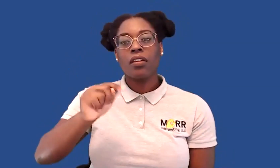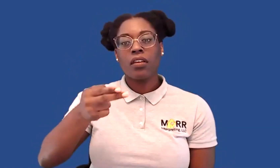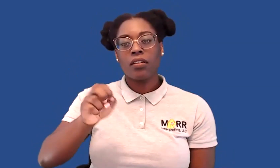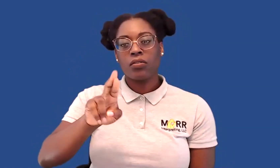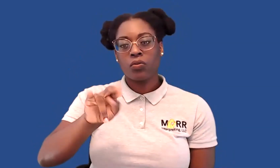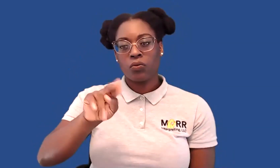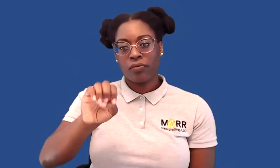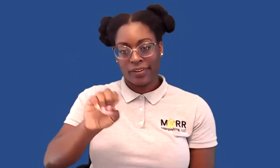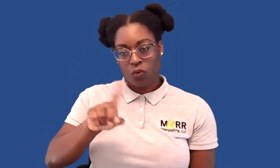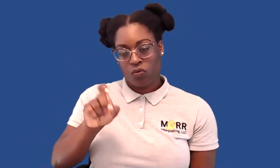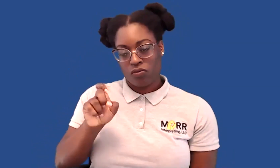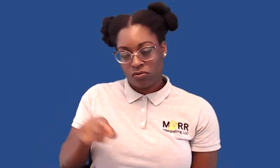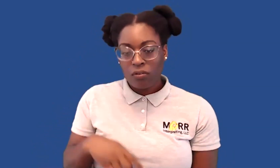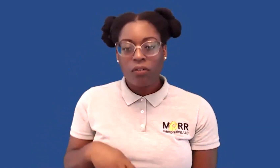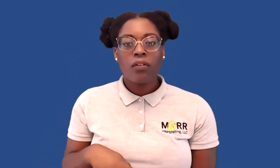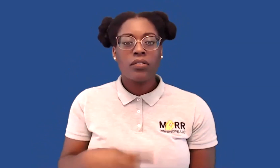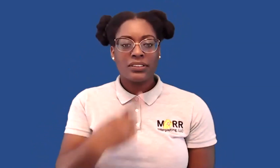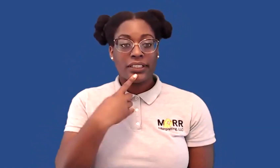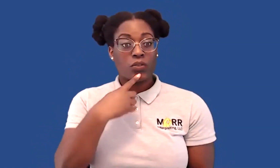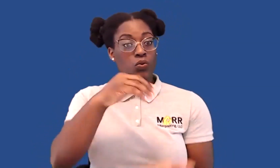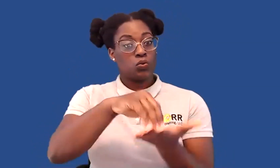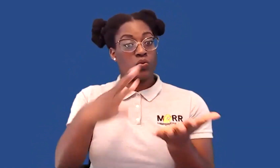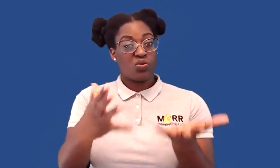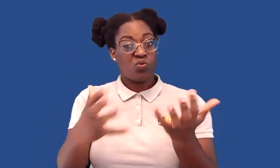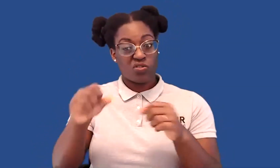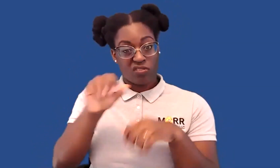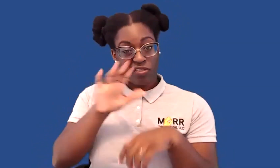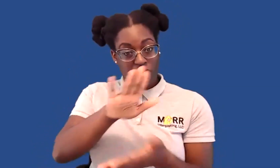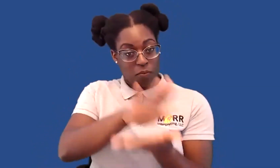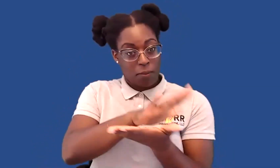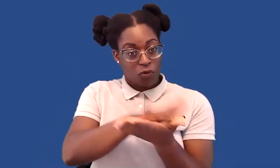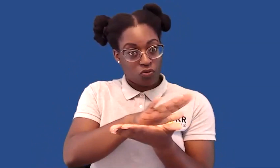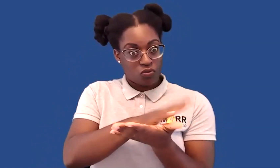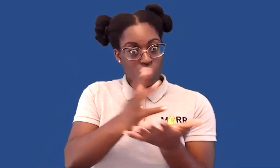"Our students want to drop off their papers and have them proofread or fixed.